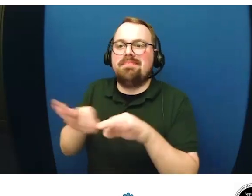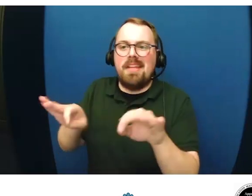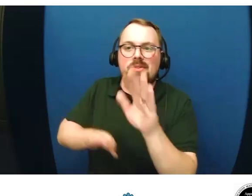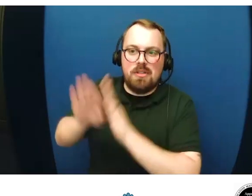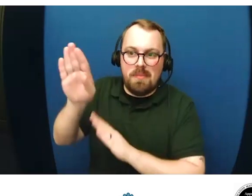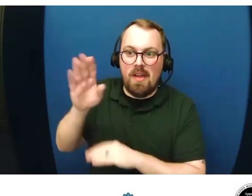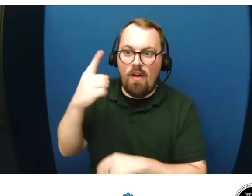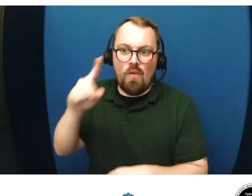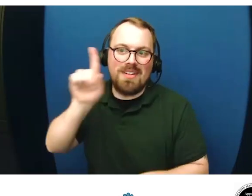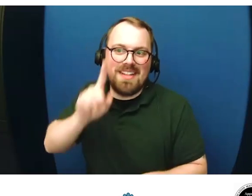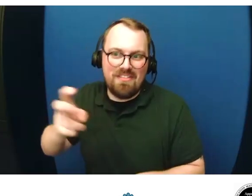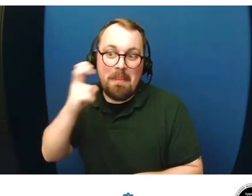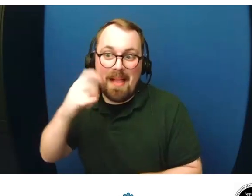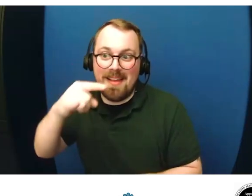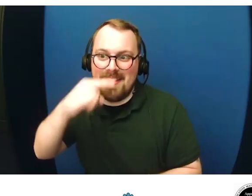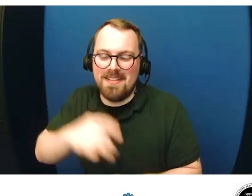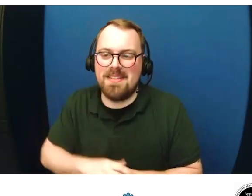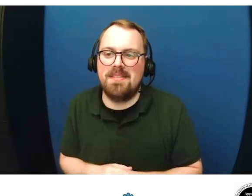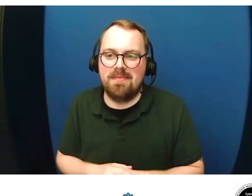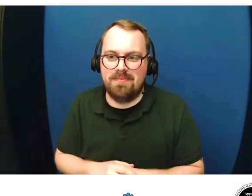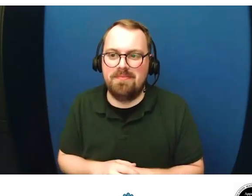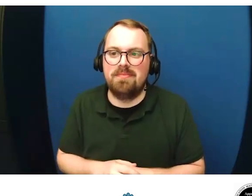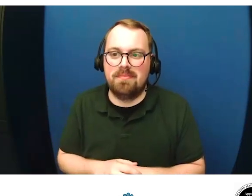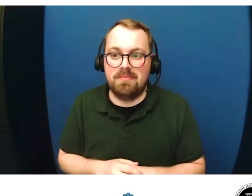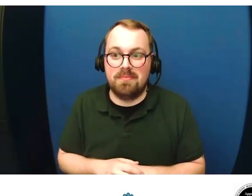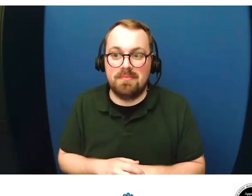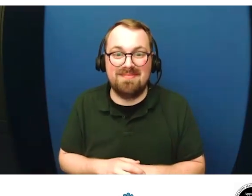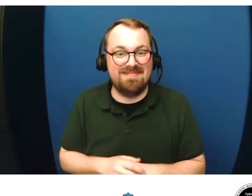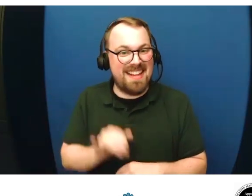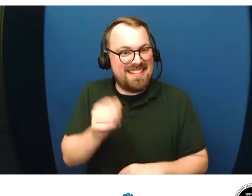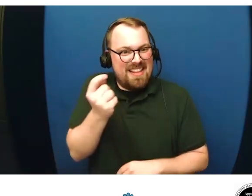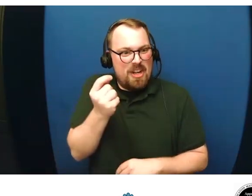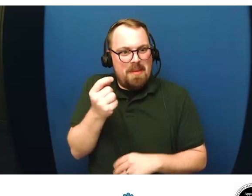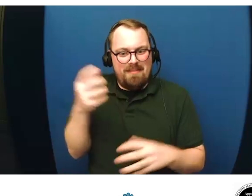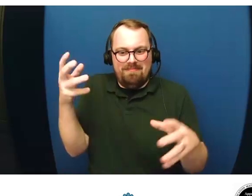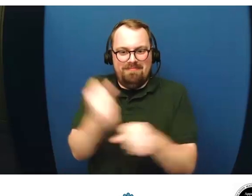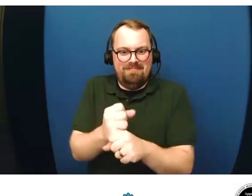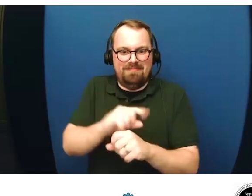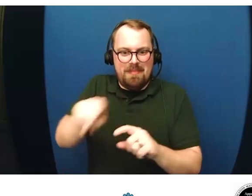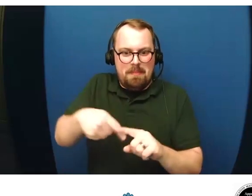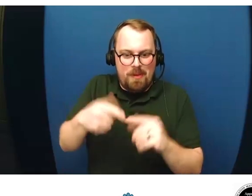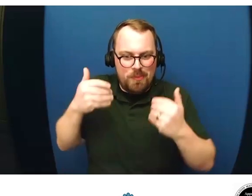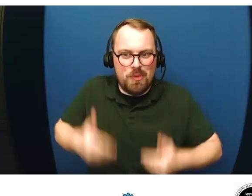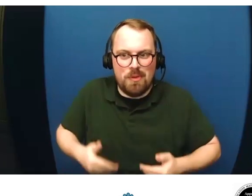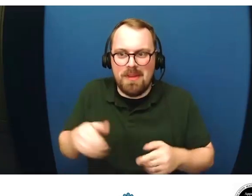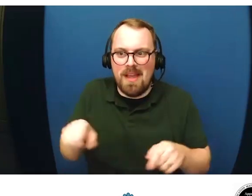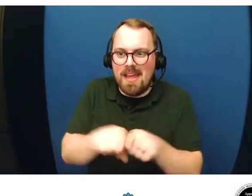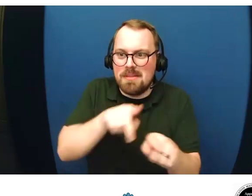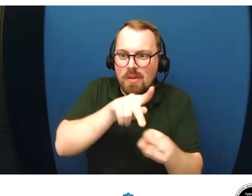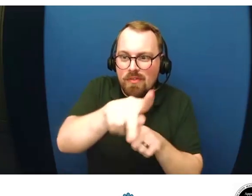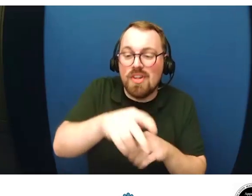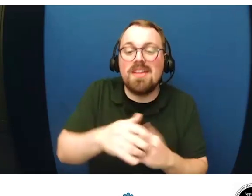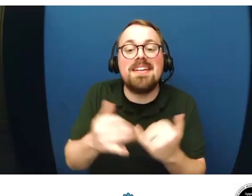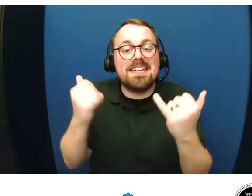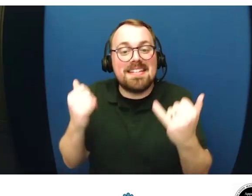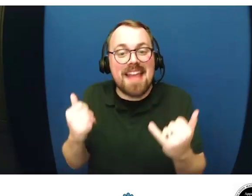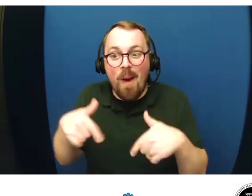in deafblind kiddos. That's a little bit about me, professionally. I would love to hear in the chat–I know